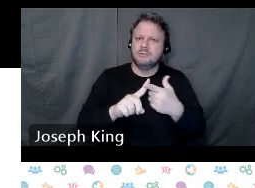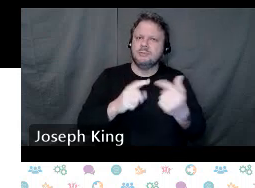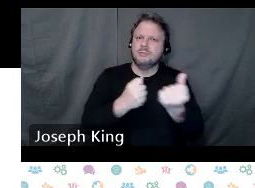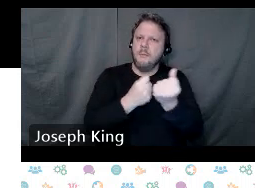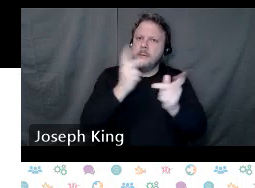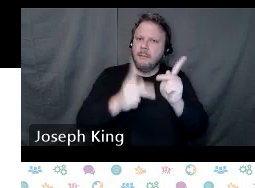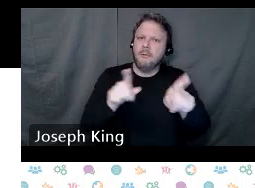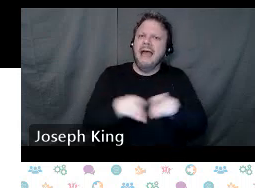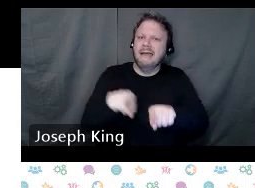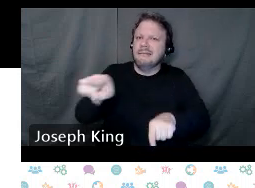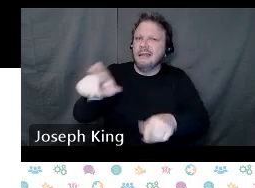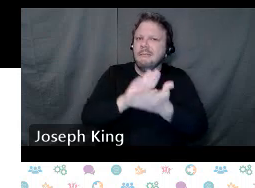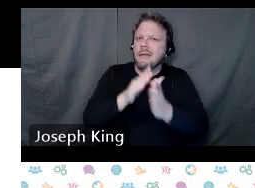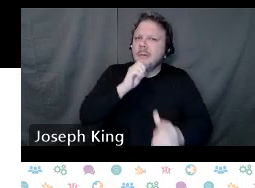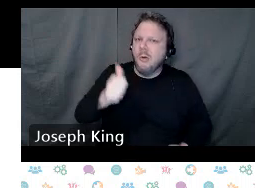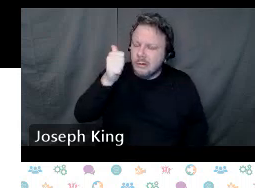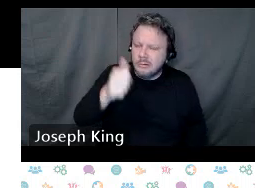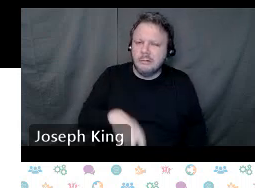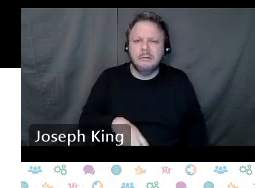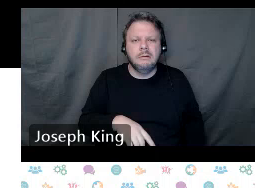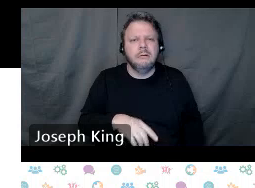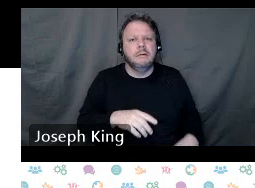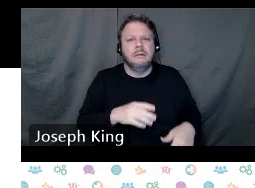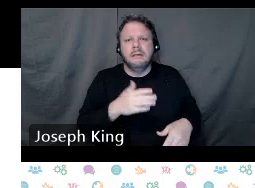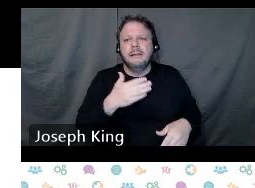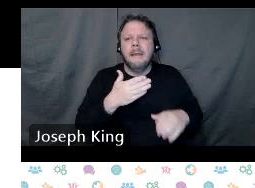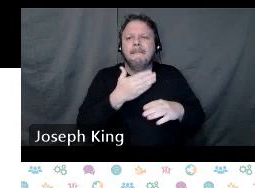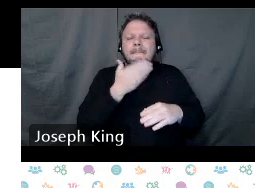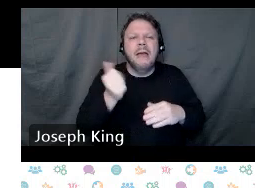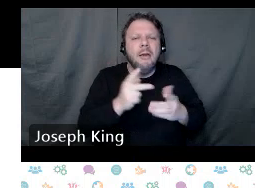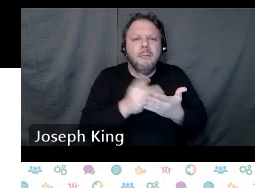Our goal extends beyond creating better programs.